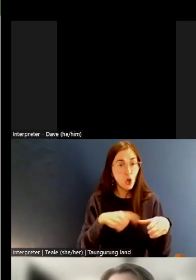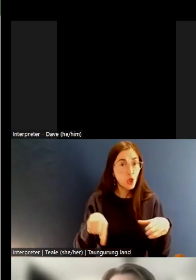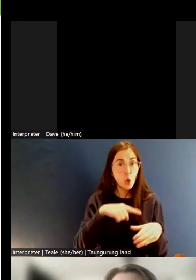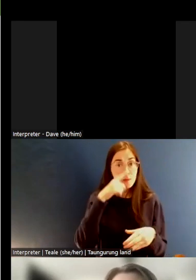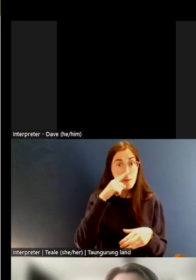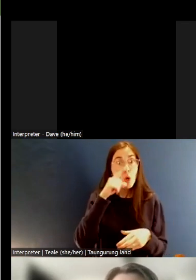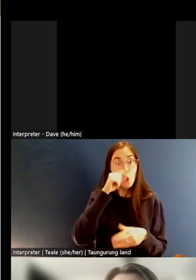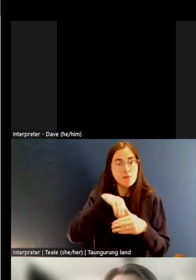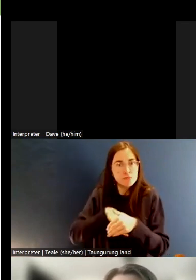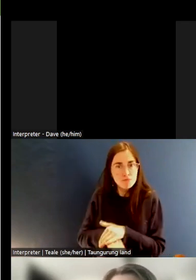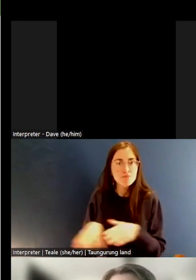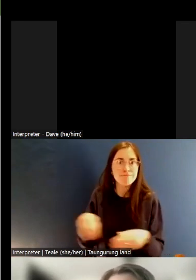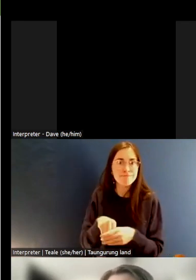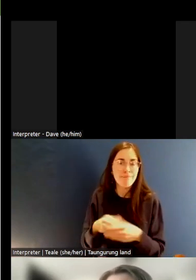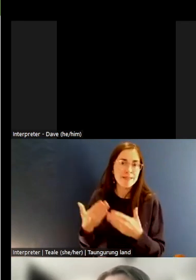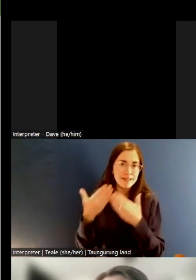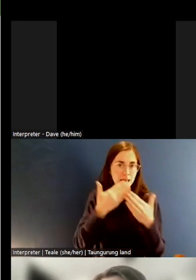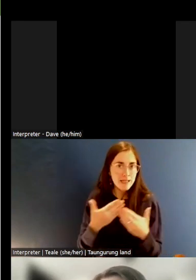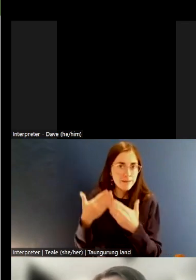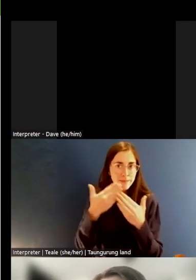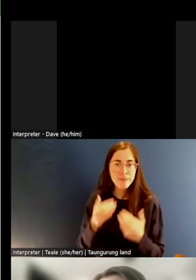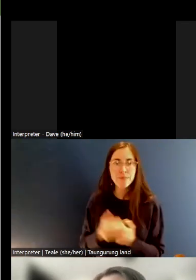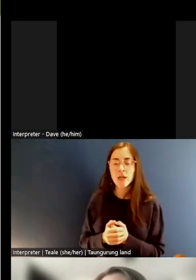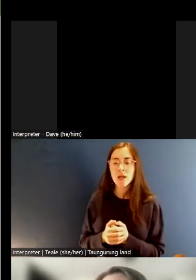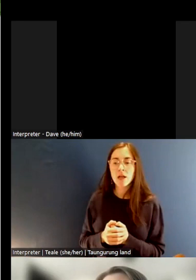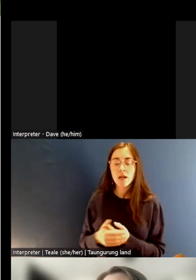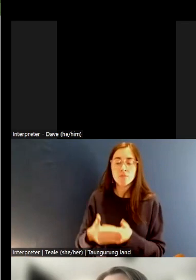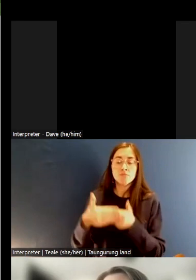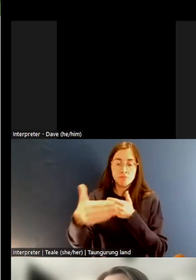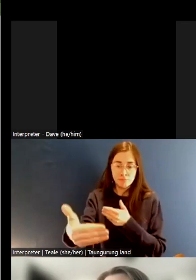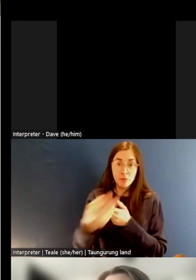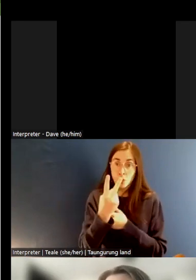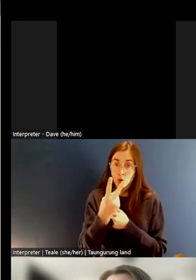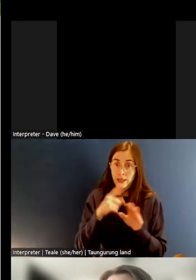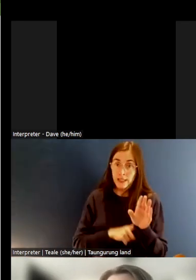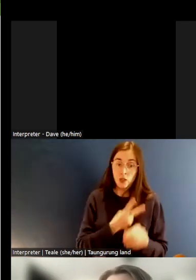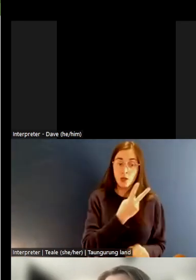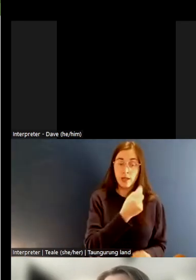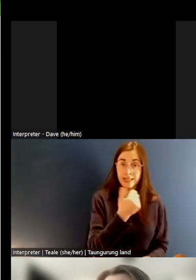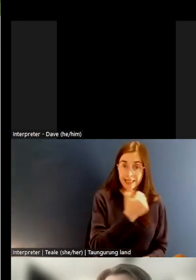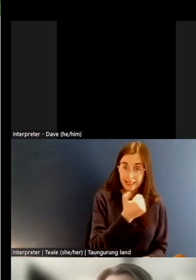to be included in the study. And it was over a two-year period, 2016-2017.